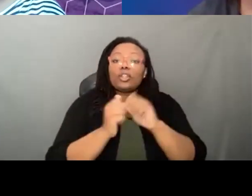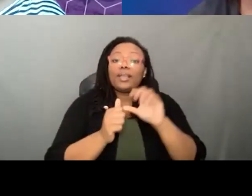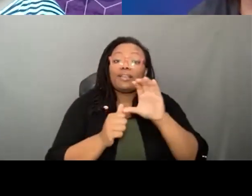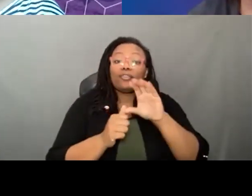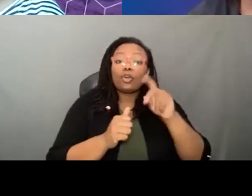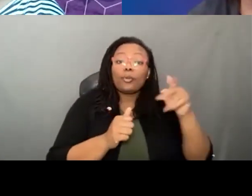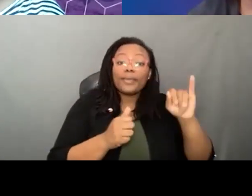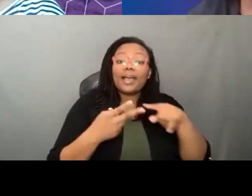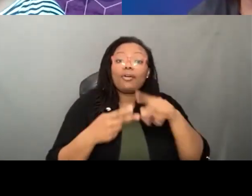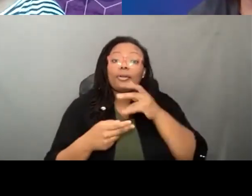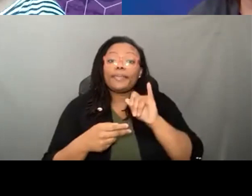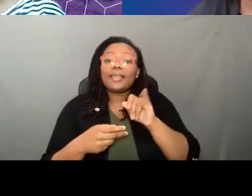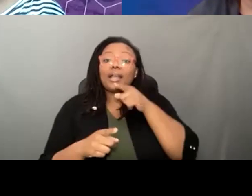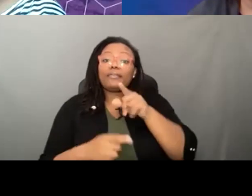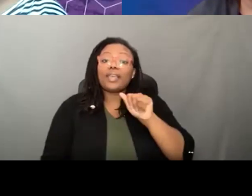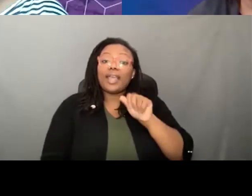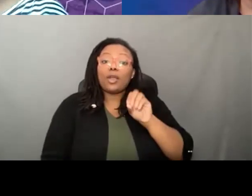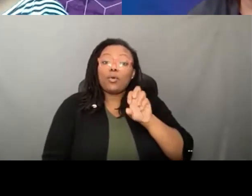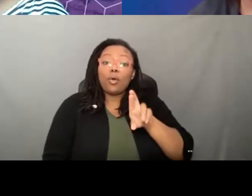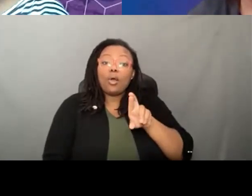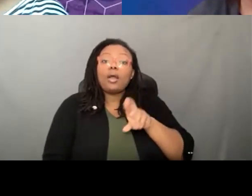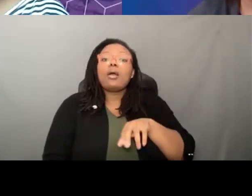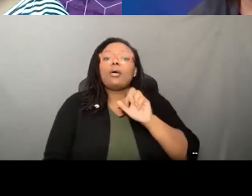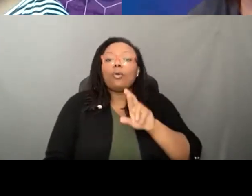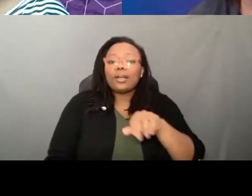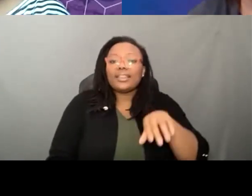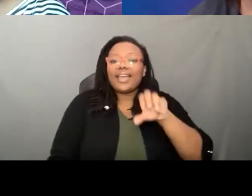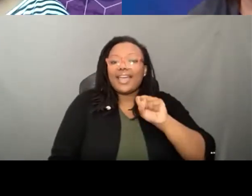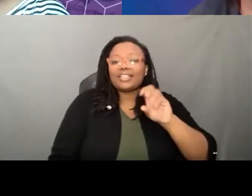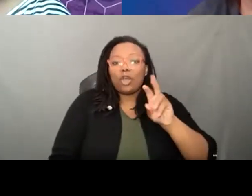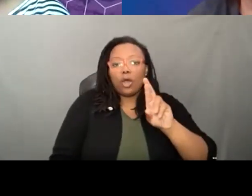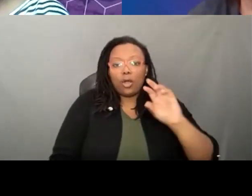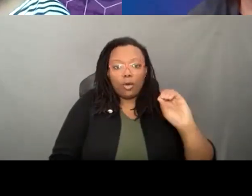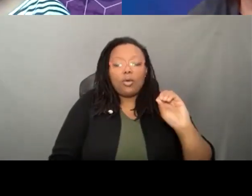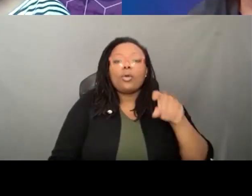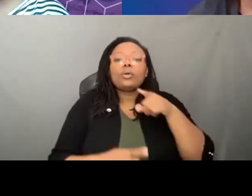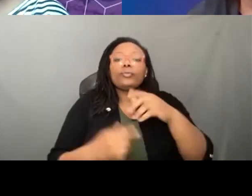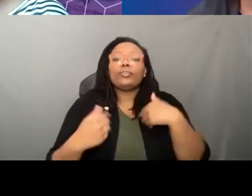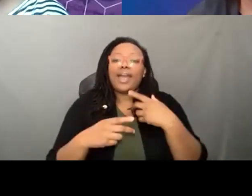And if you're the AOR or the SPO, SRO, and you have the proper authorities,